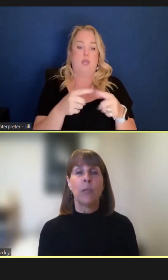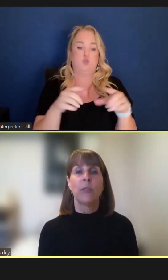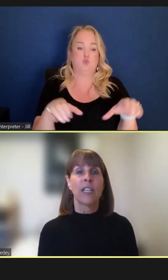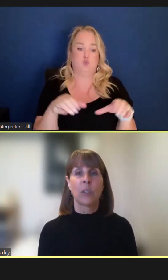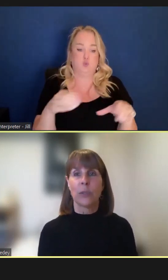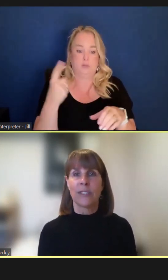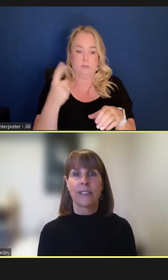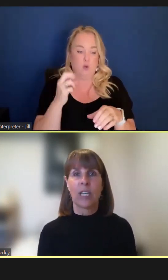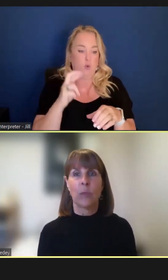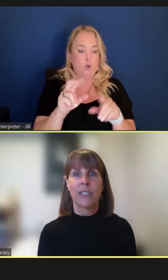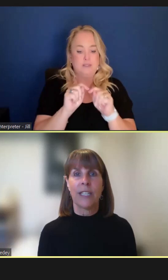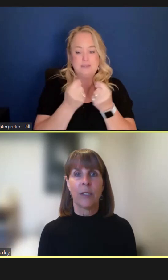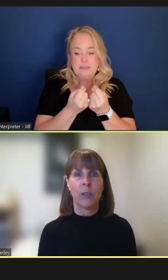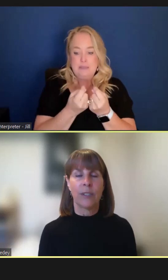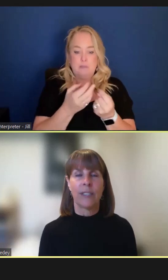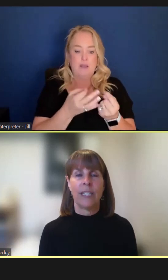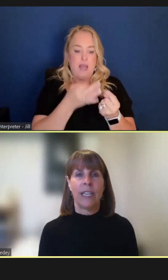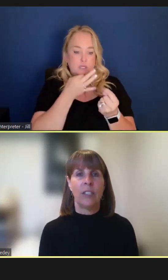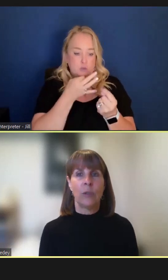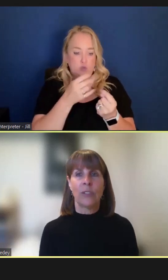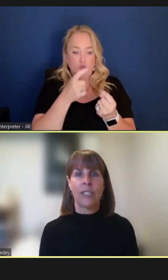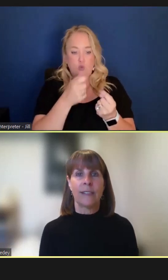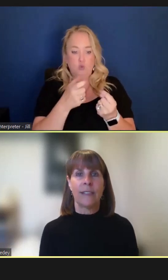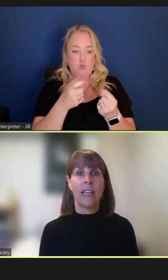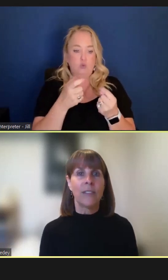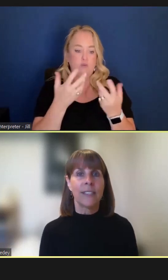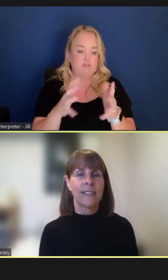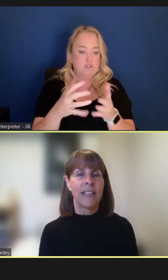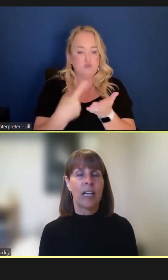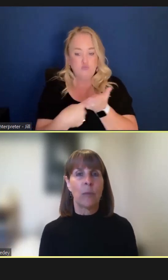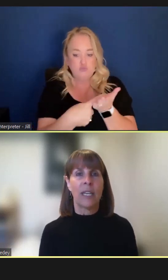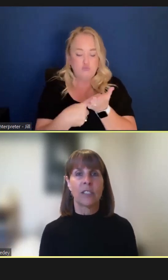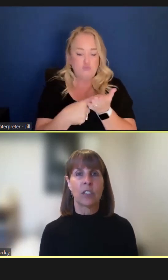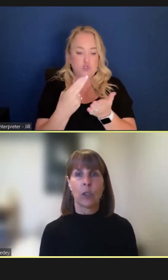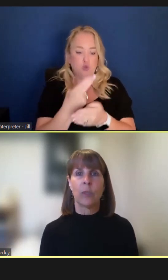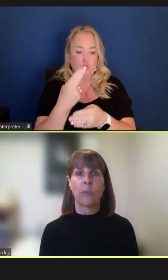of experts has come together and and using evidence um has determined what